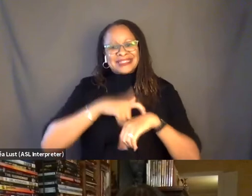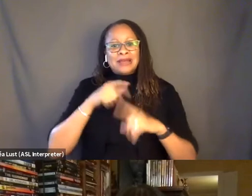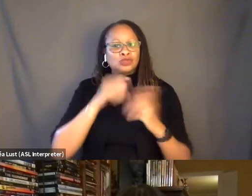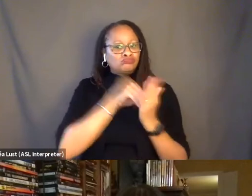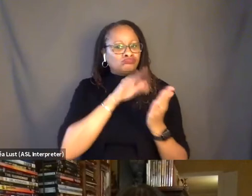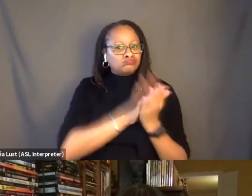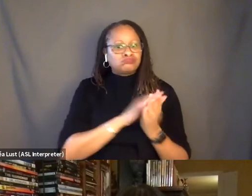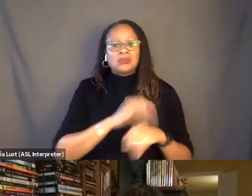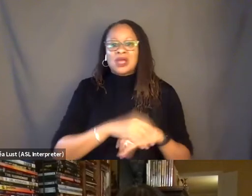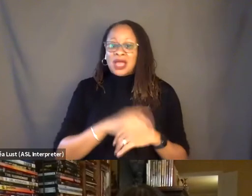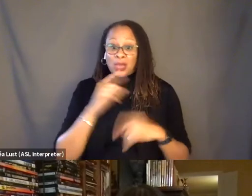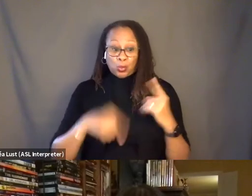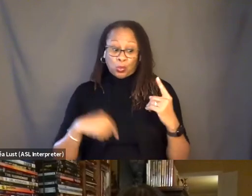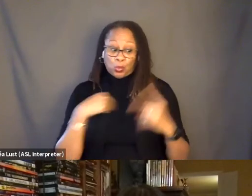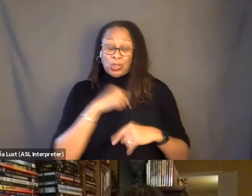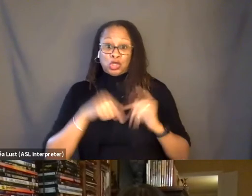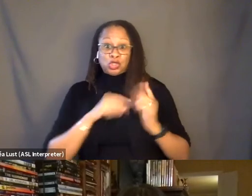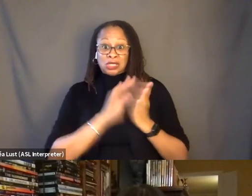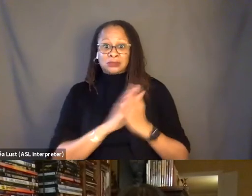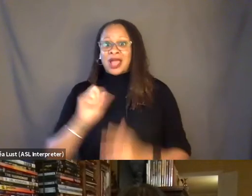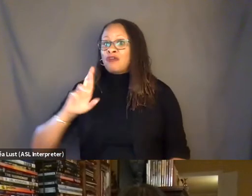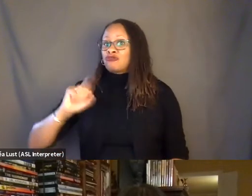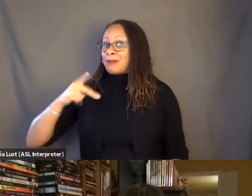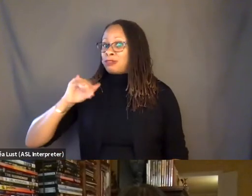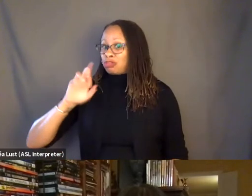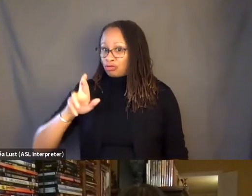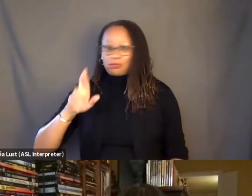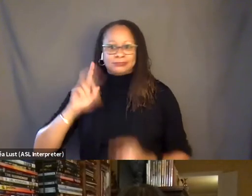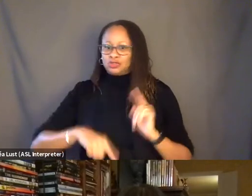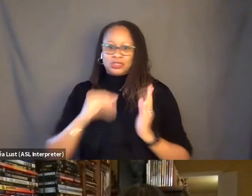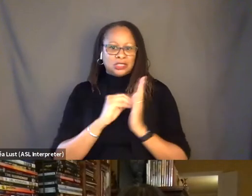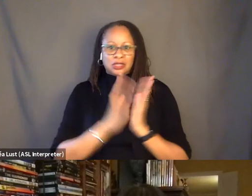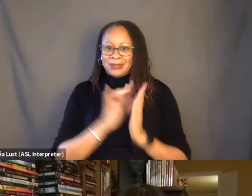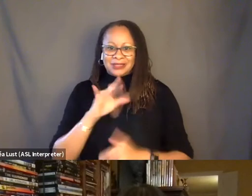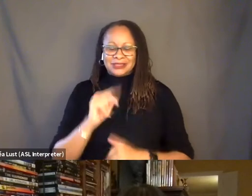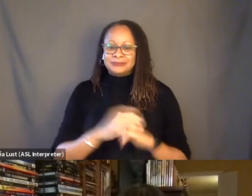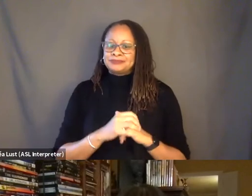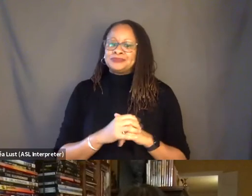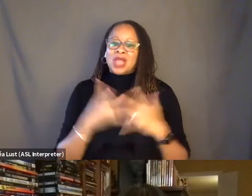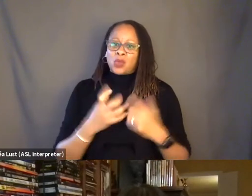And we couldn't document it, Rappler couldn't document it. And I wanted, you know, I wanted to understand what was going on.